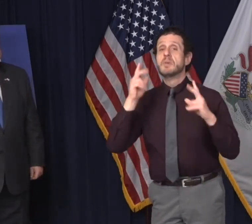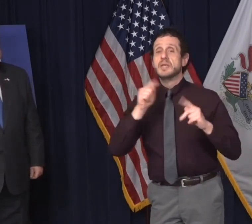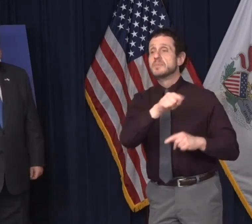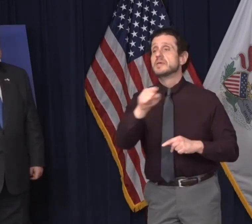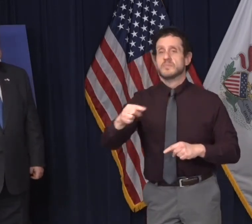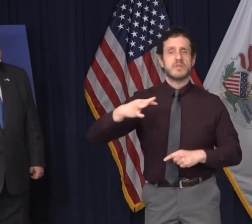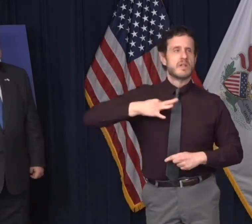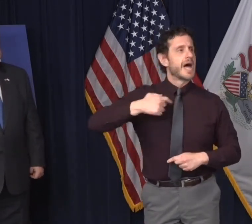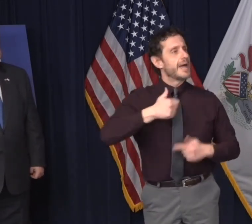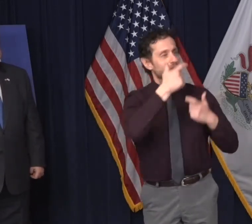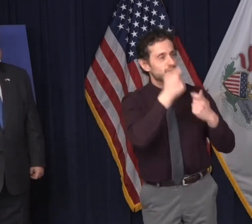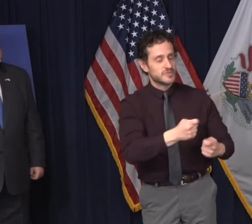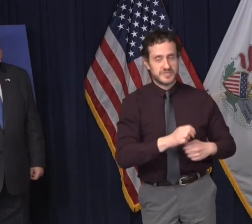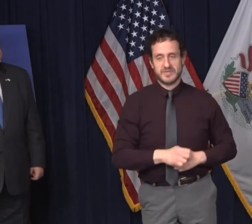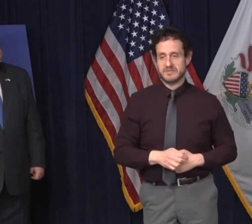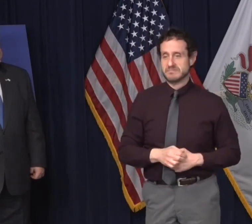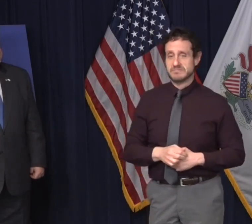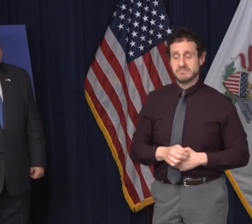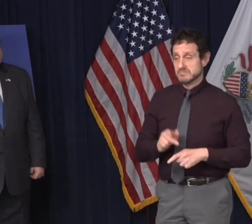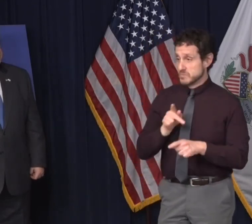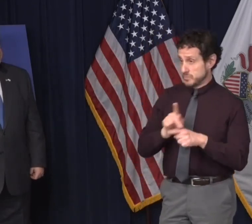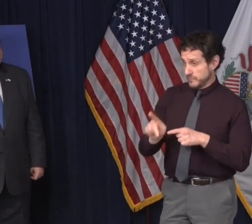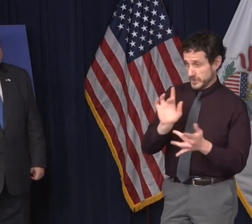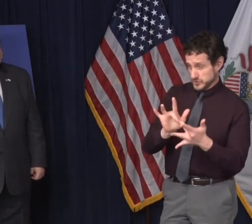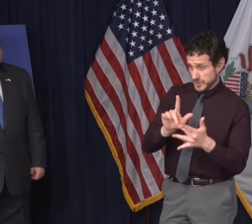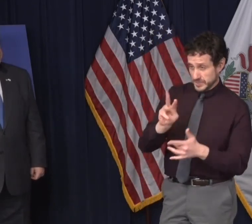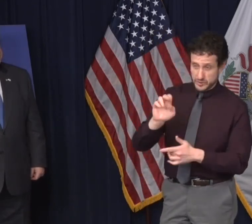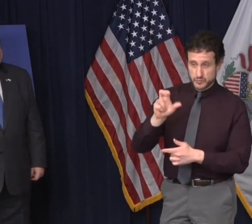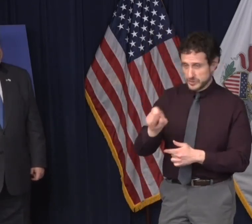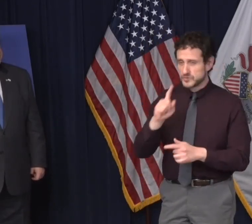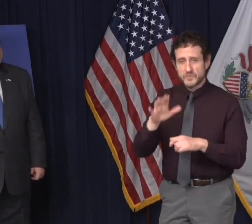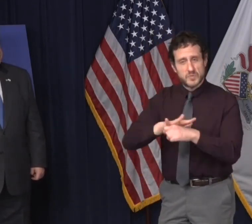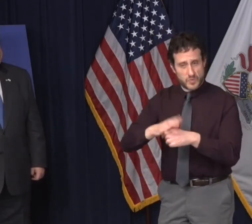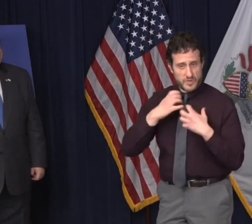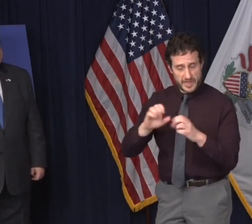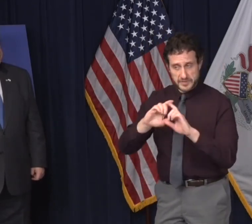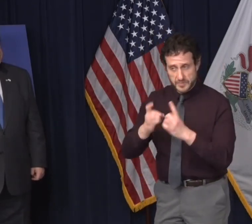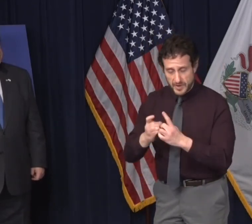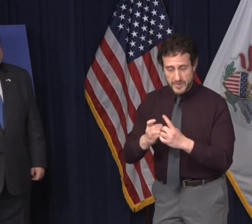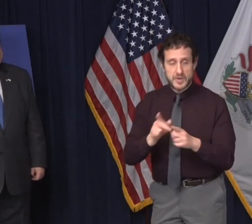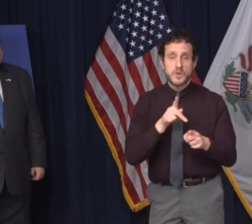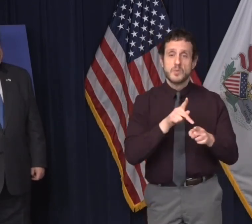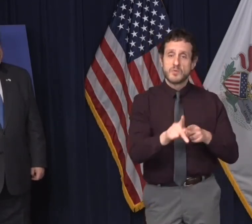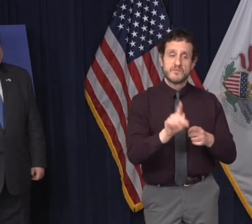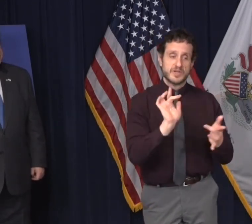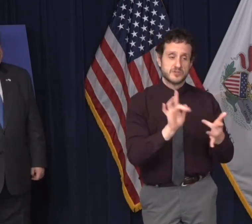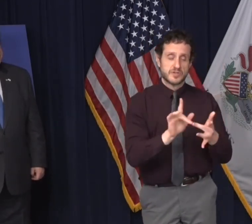FROM? WE HAVE HEARD FROM A LOT OF PEOPLE INTERESTED. PROFESSIONAL CONTACT TRACERS AT